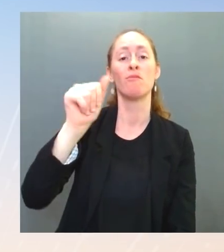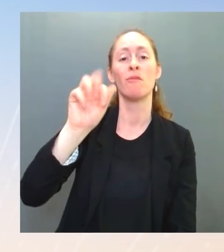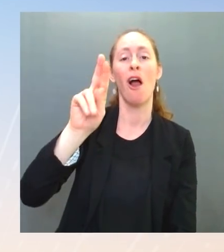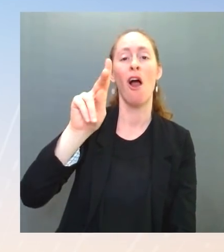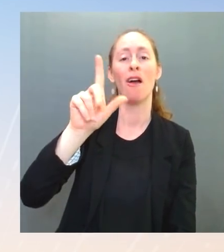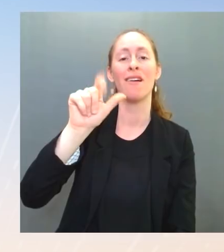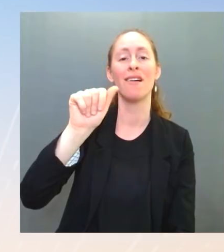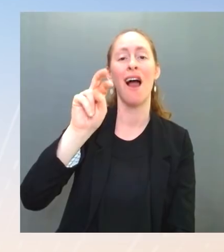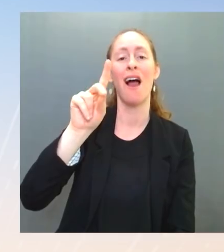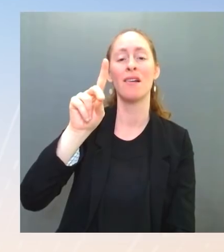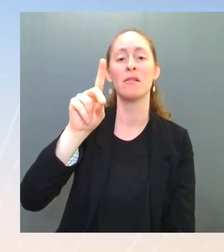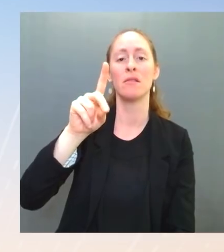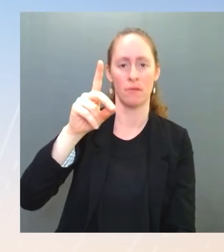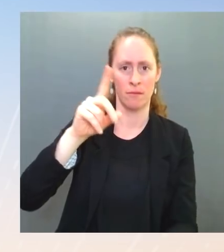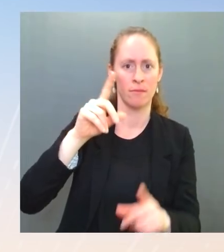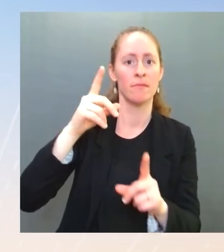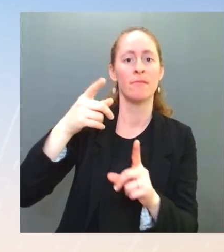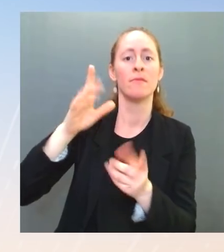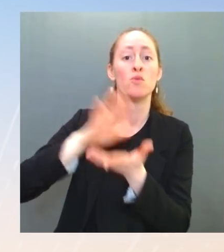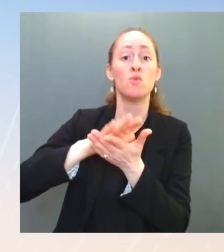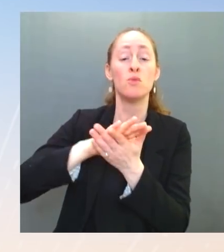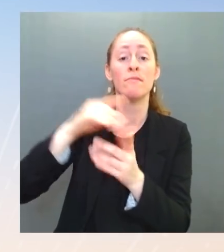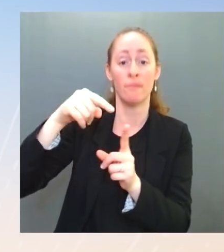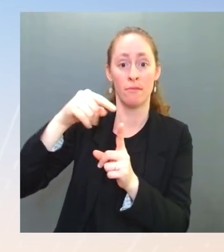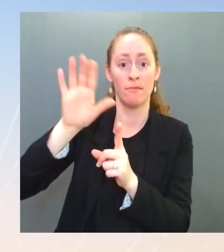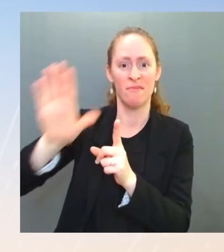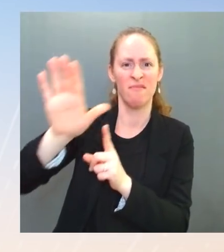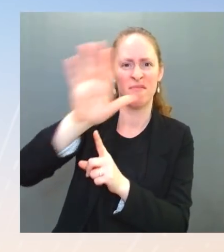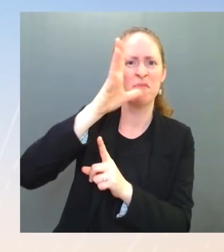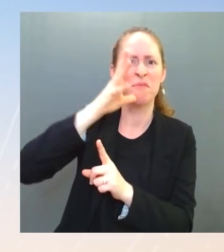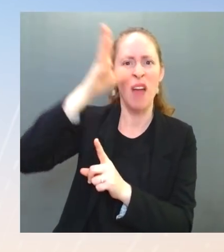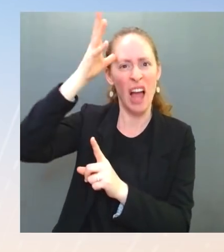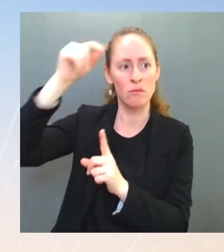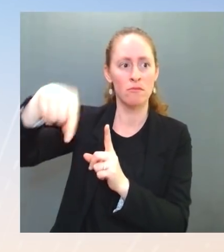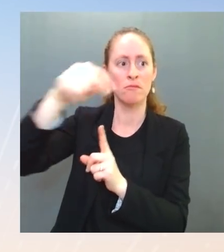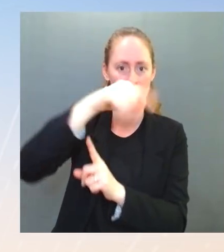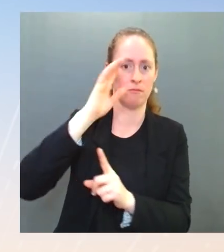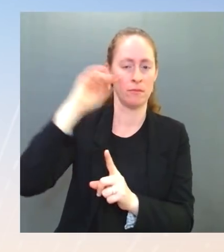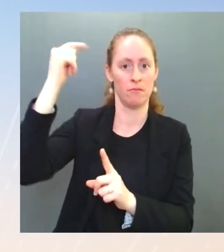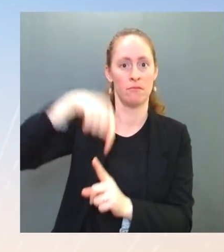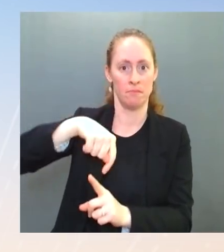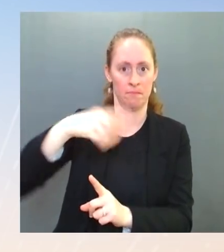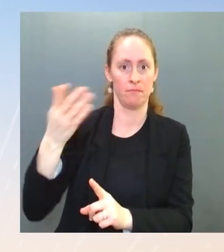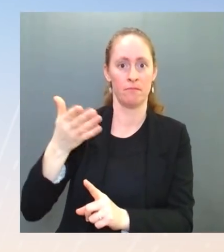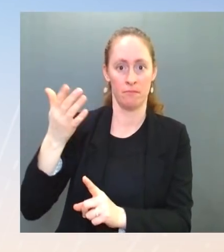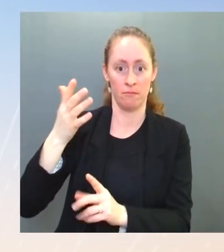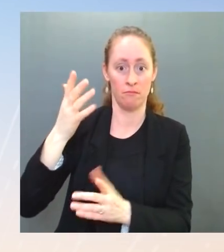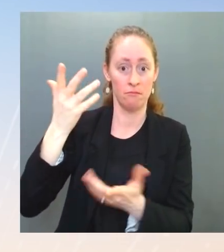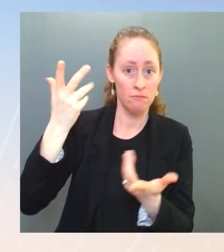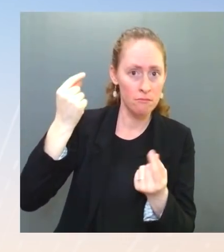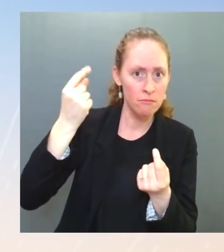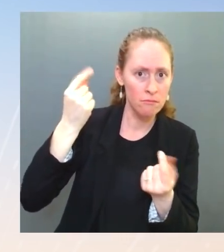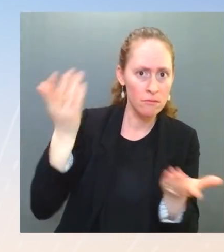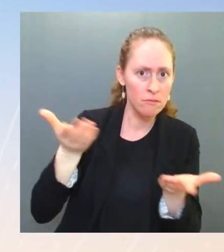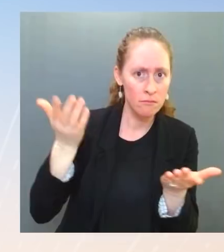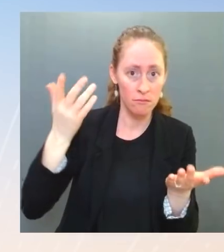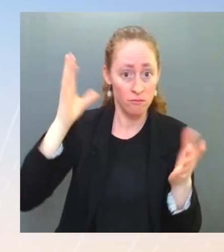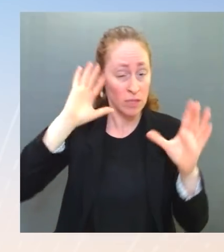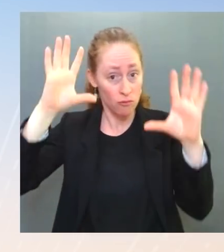Does President Biden have any plans to meet with Oliver or any of the other Parkland parents at the Gun Violence Prevention Event? Ms. Psaki: I will check.